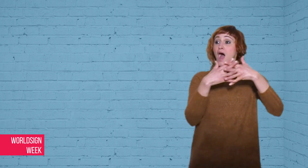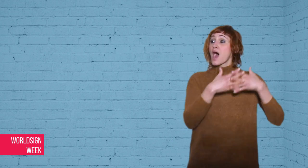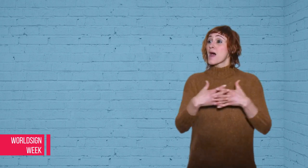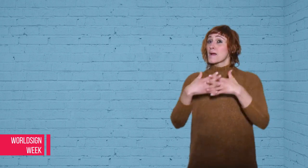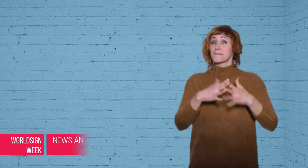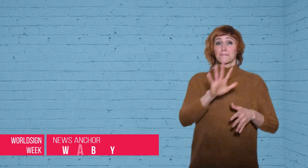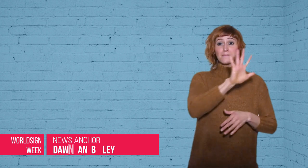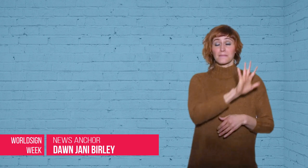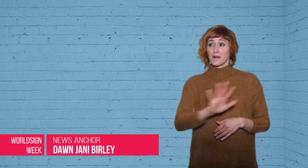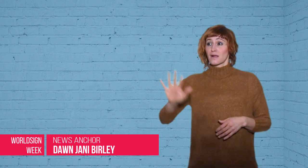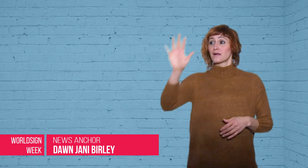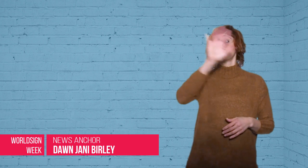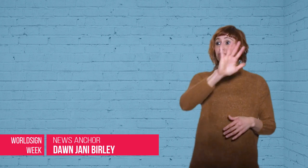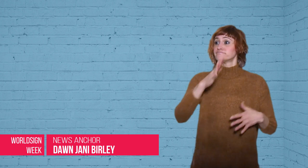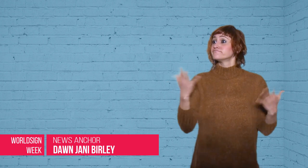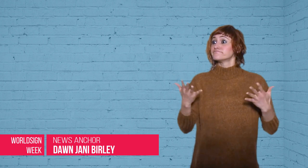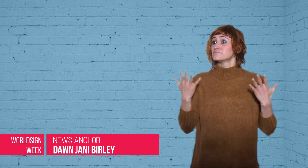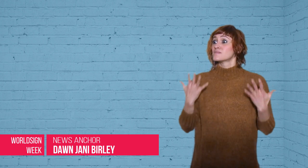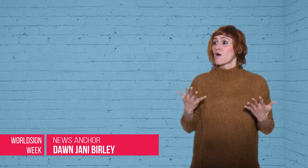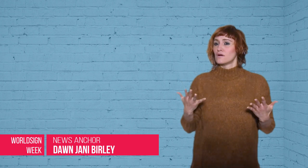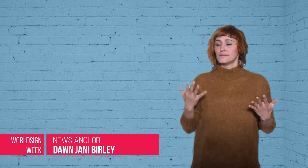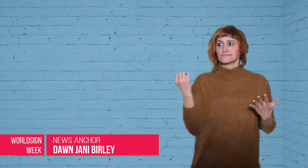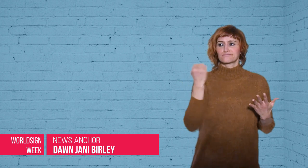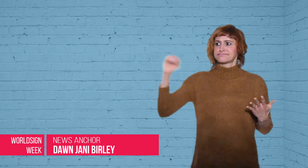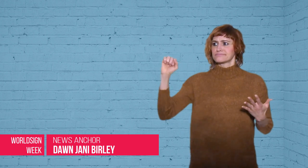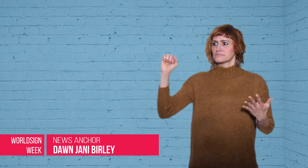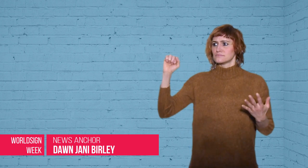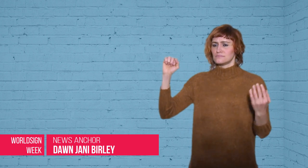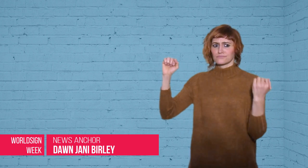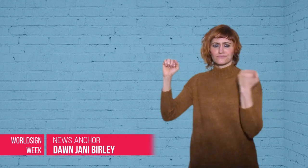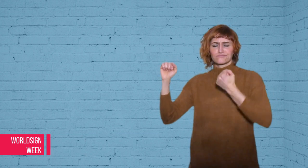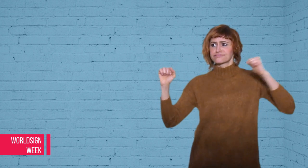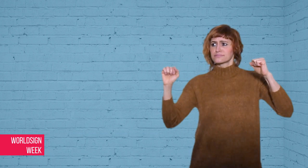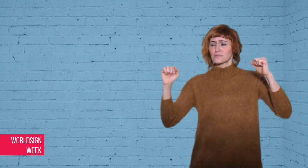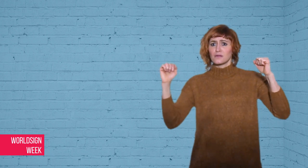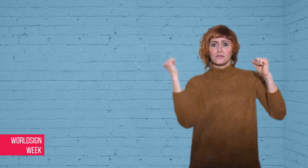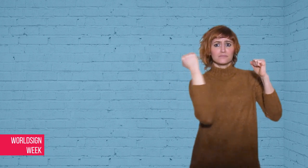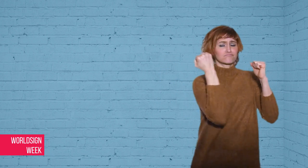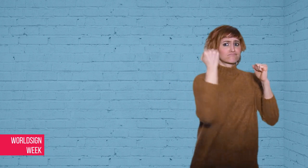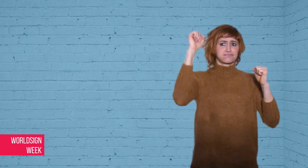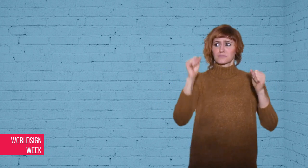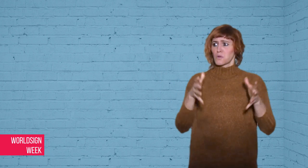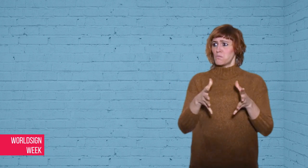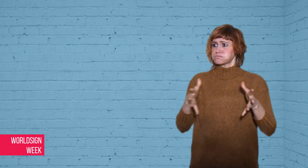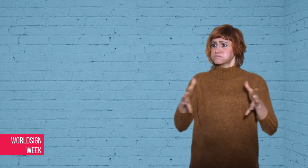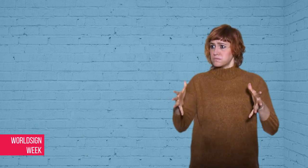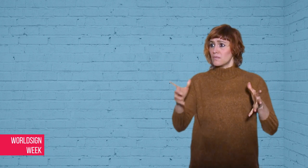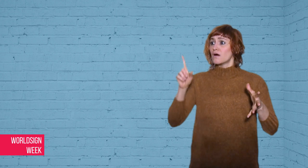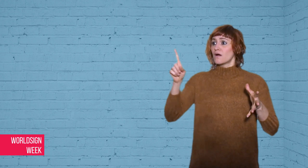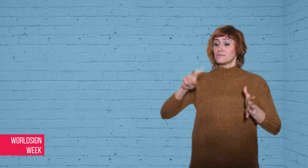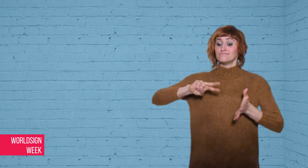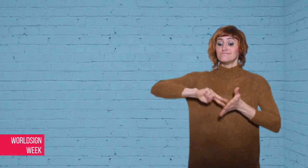Dawn: Large protests erupted across the U.S, and